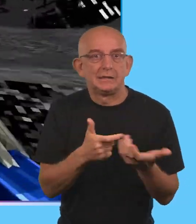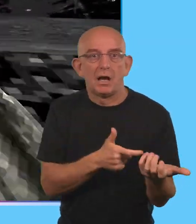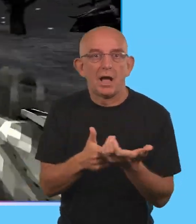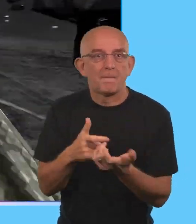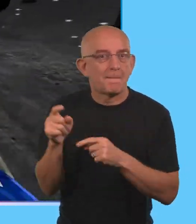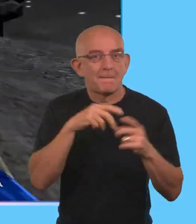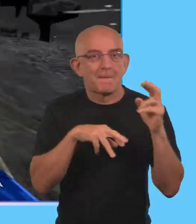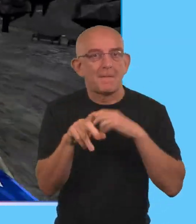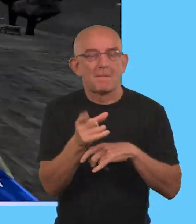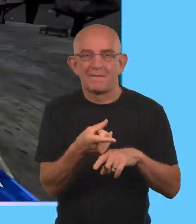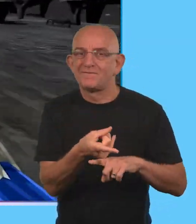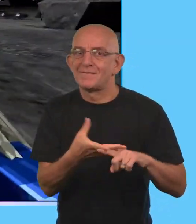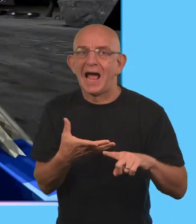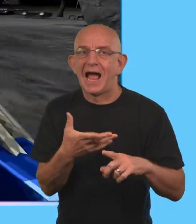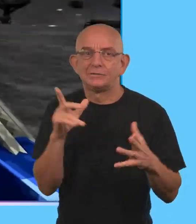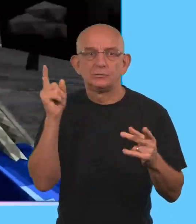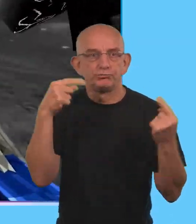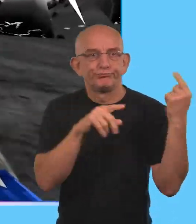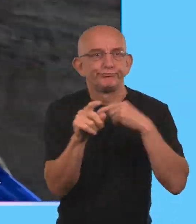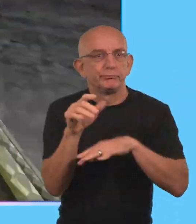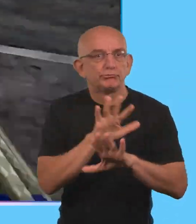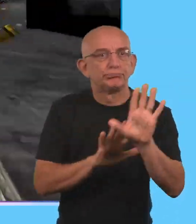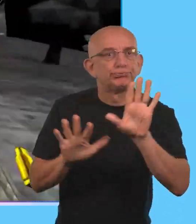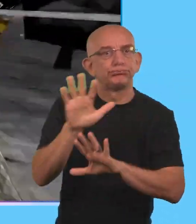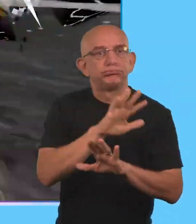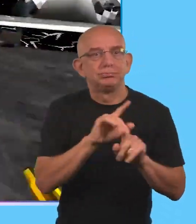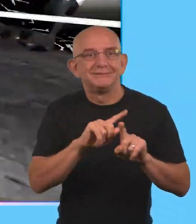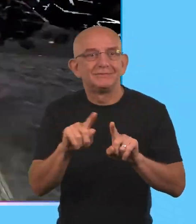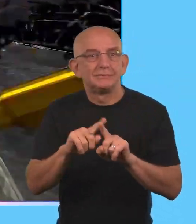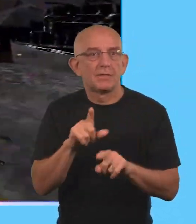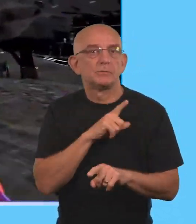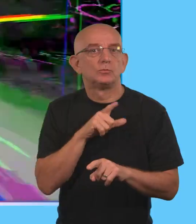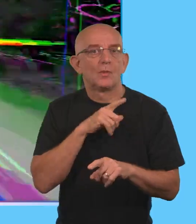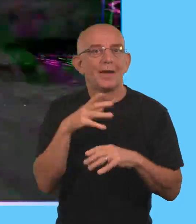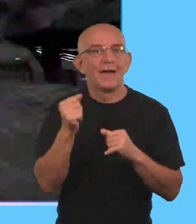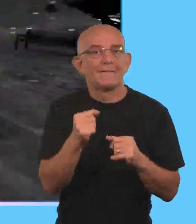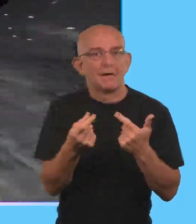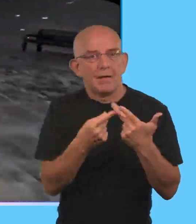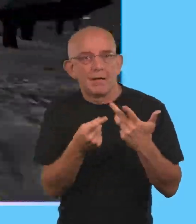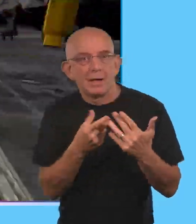This is an extremely frantic game, packed with lots of action and fast movements,